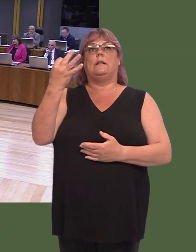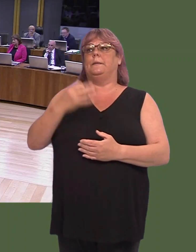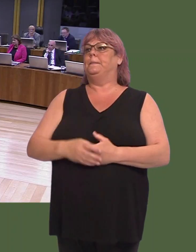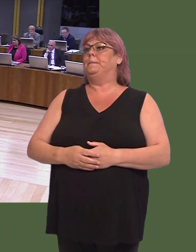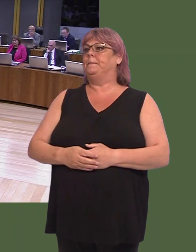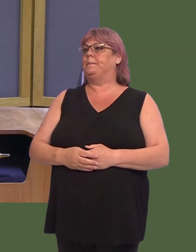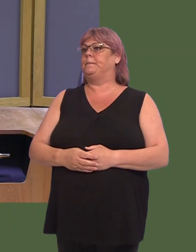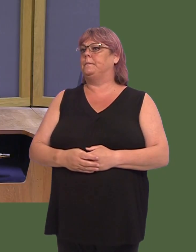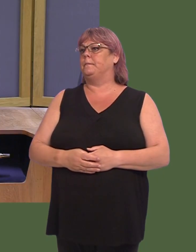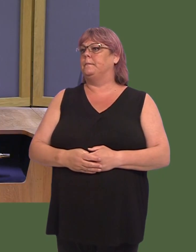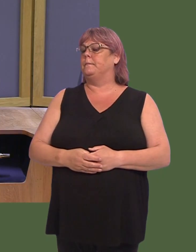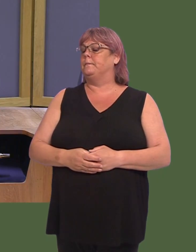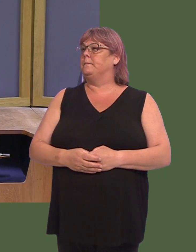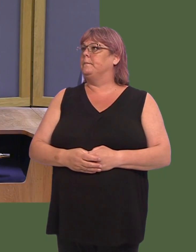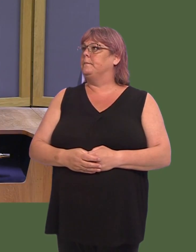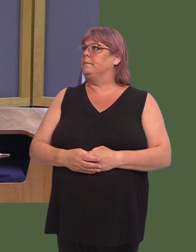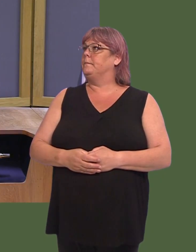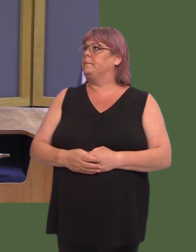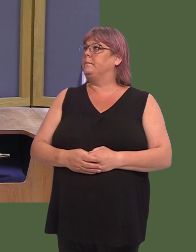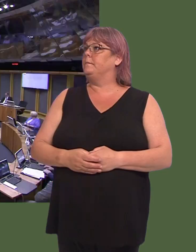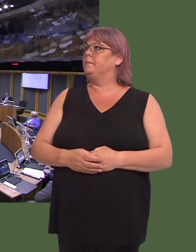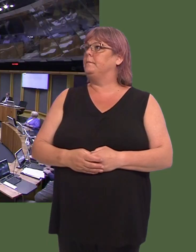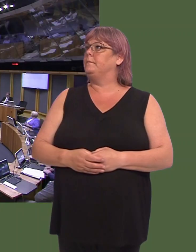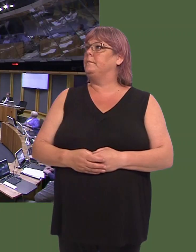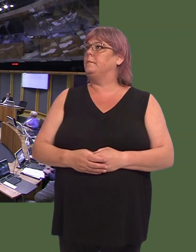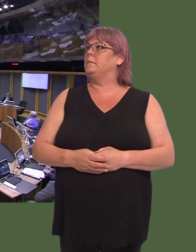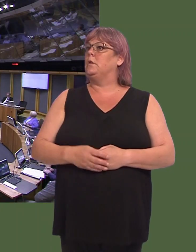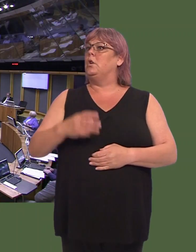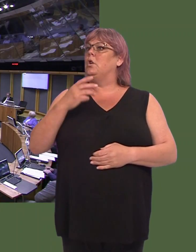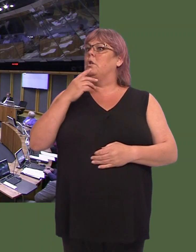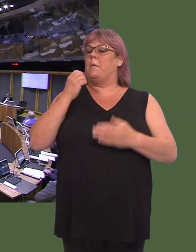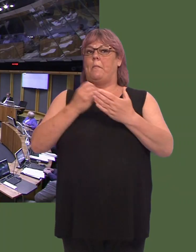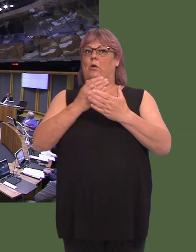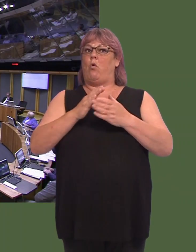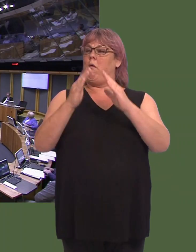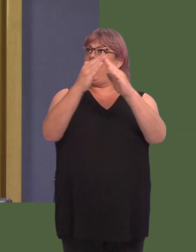Pa gynlluniau sydd gan Lywodraeth Cymru i gyflwyno terfyn cyflymder diofyn o 20 mya mewn ardaloedd trefol?